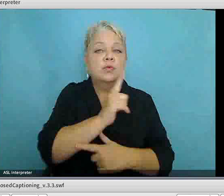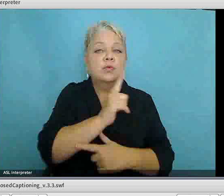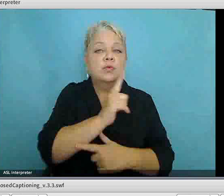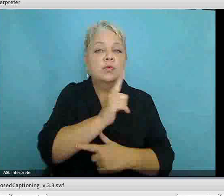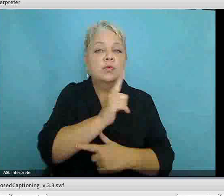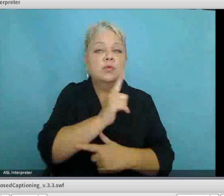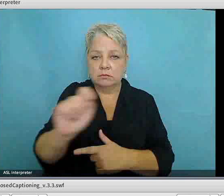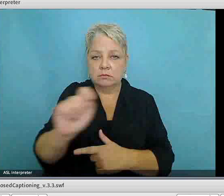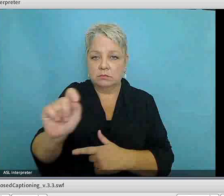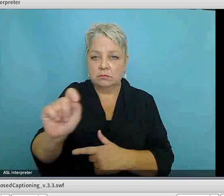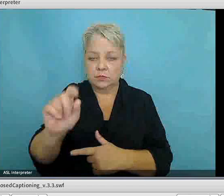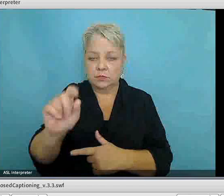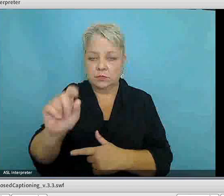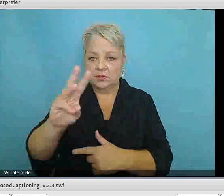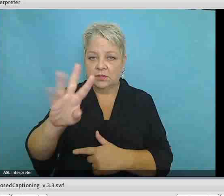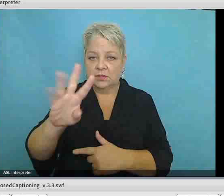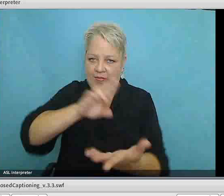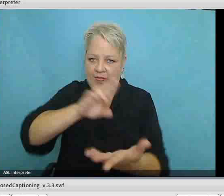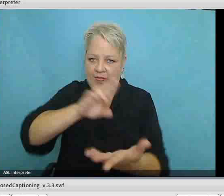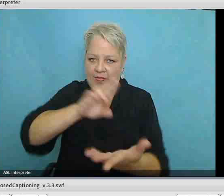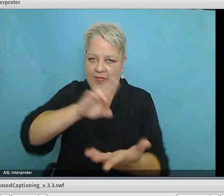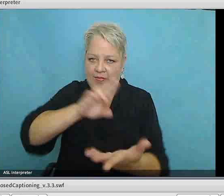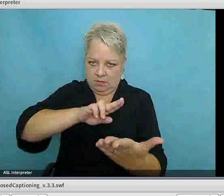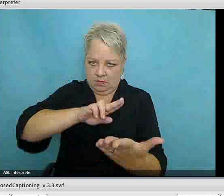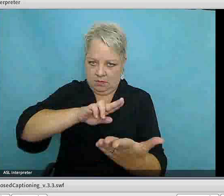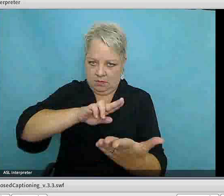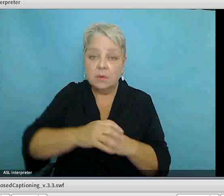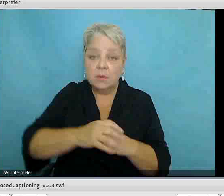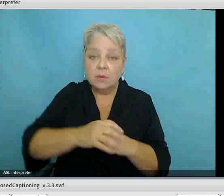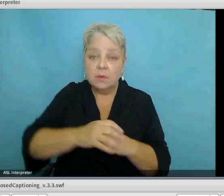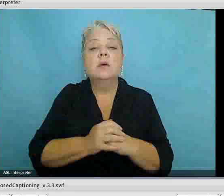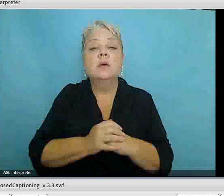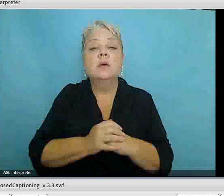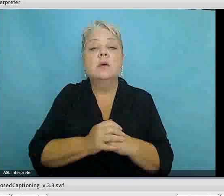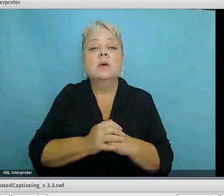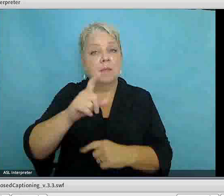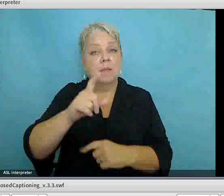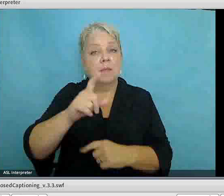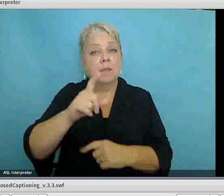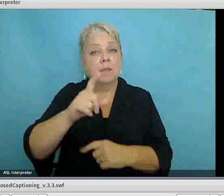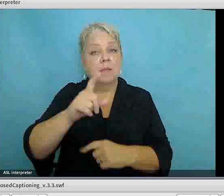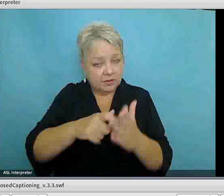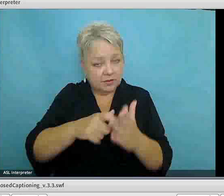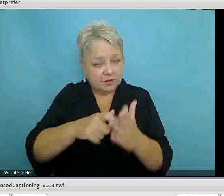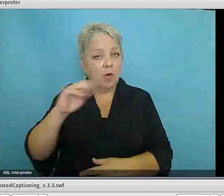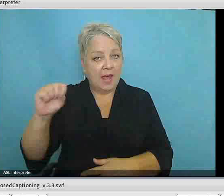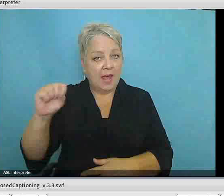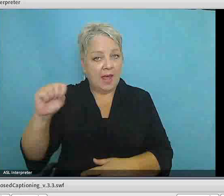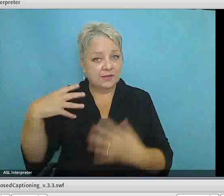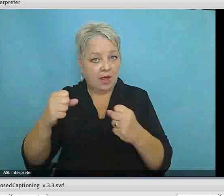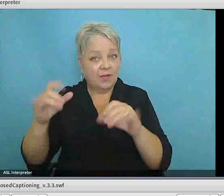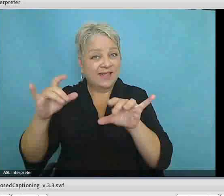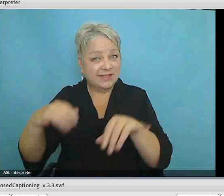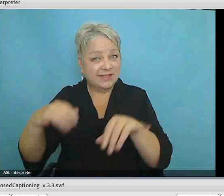of enrollment. They must be eligible for MassHealth Standard or CommonHealth.